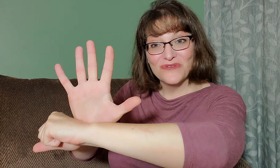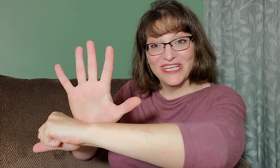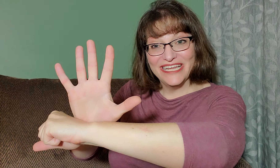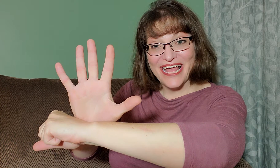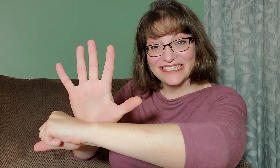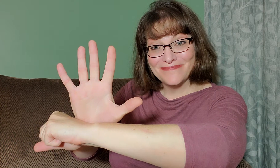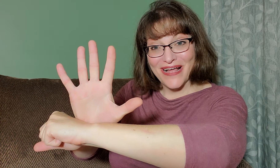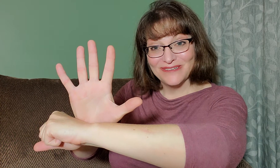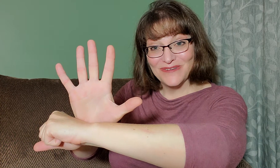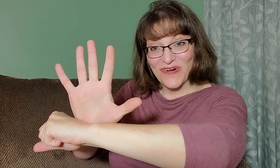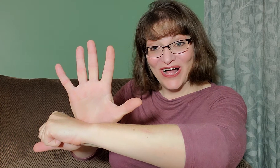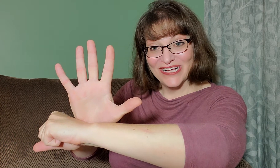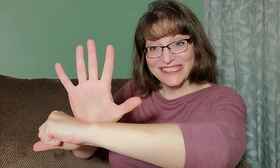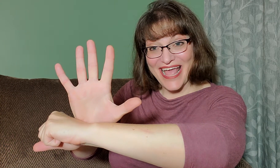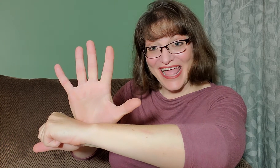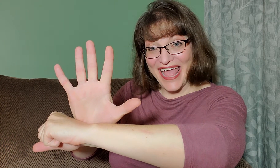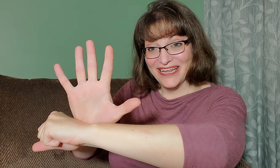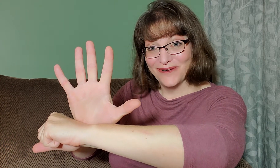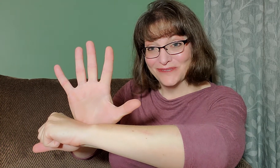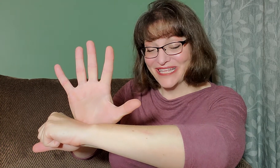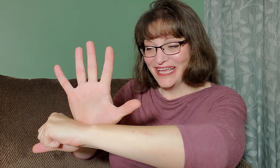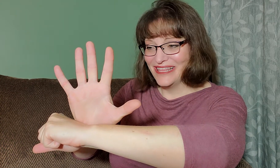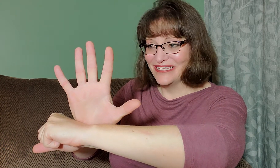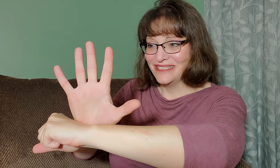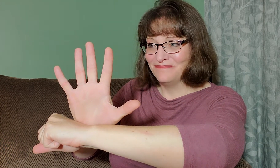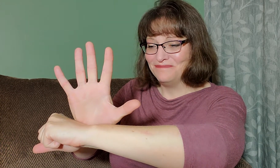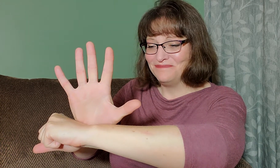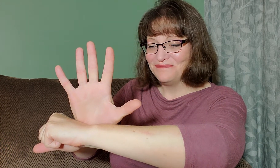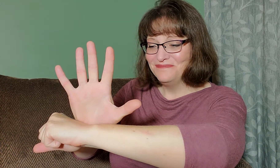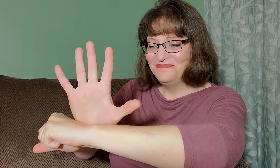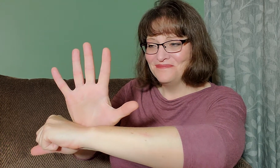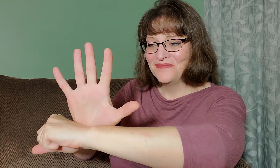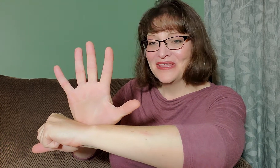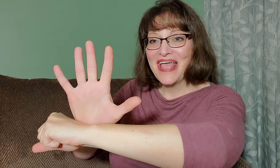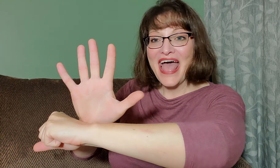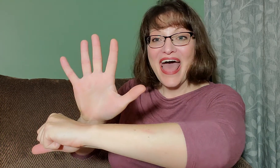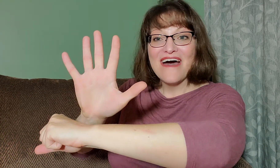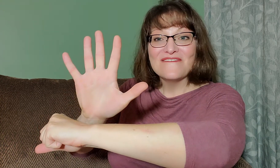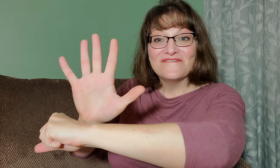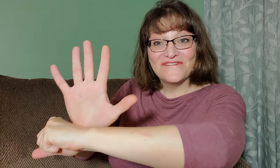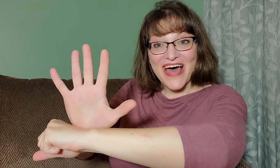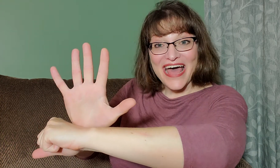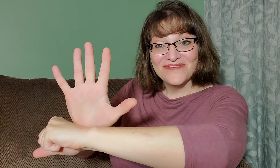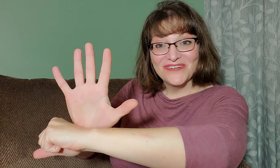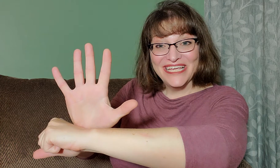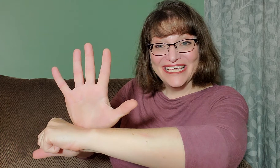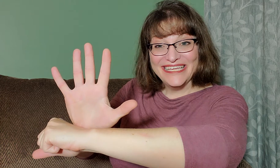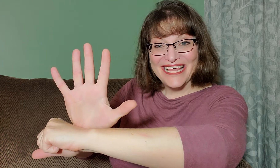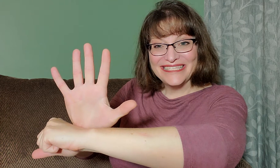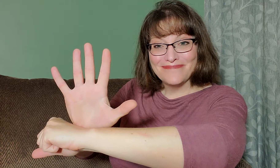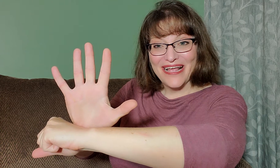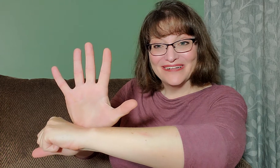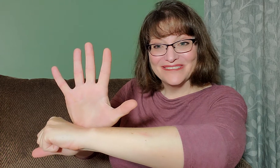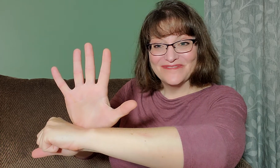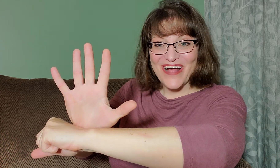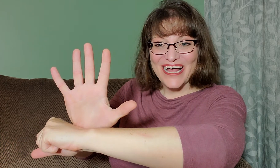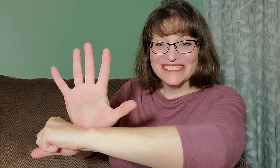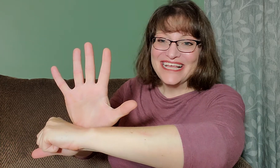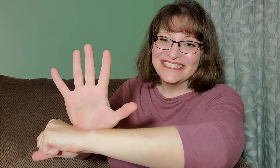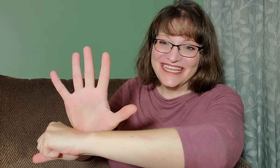green and speckled frogs. And it goes like this: 5 green and speckled frogs, sitting